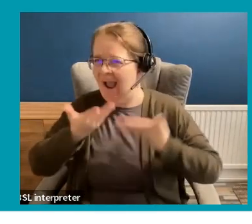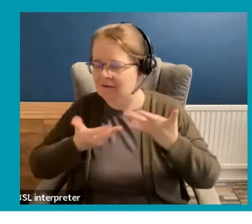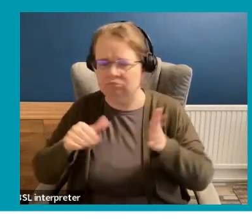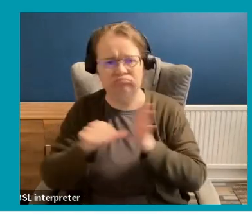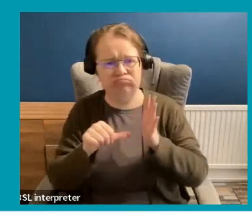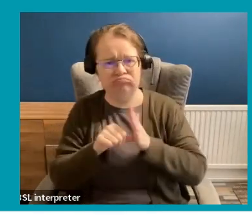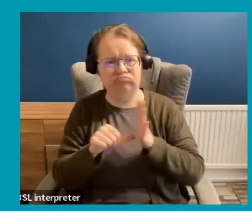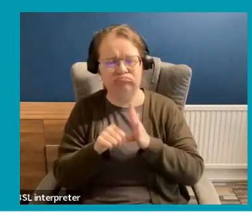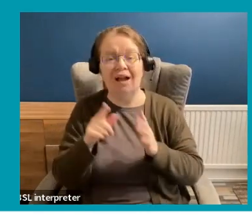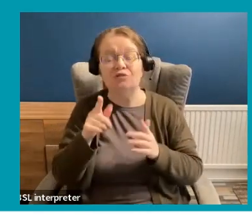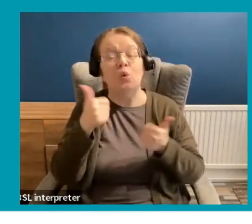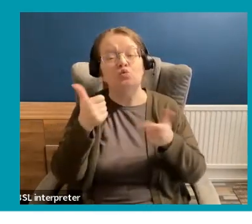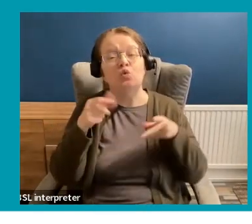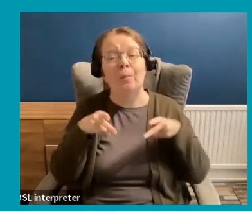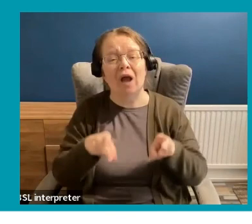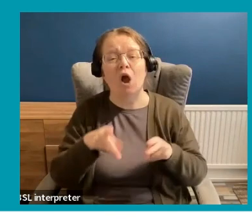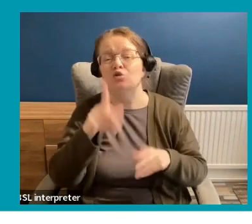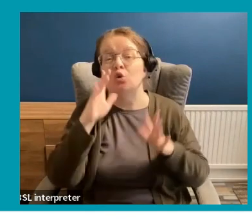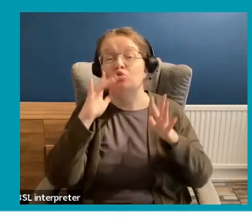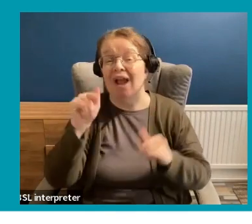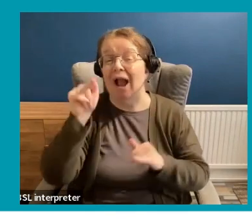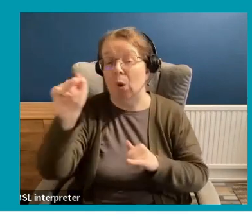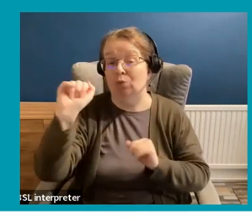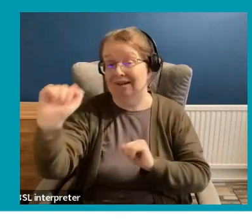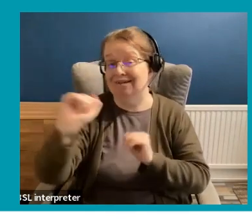It's a good approach so check out his book, as well. But, get mine first.